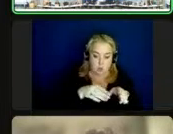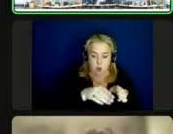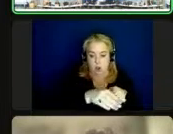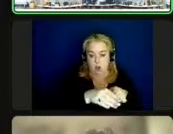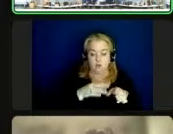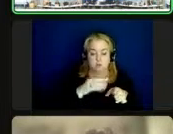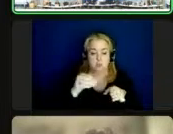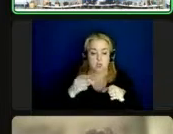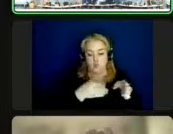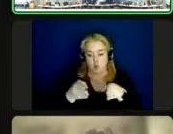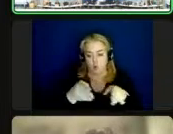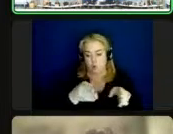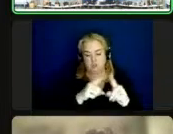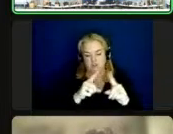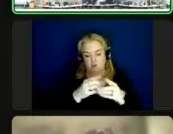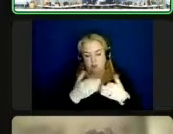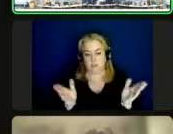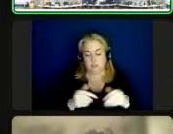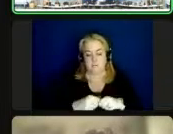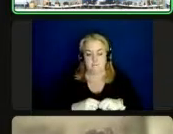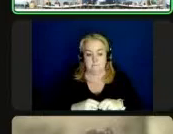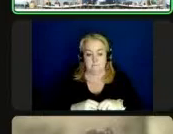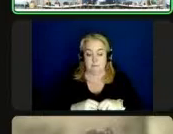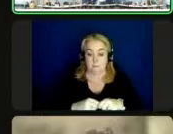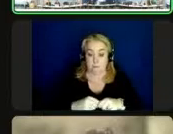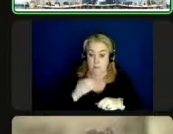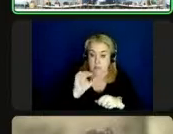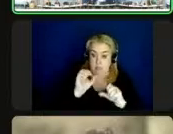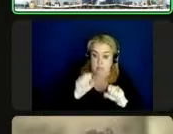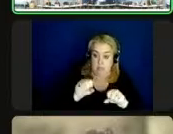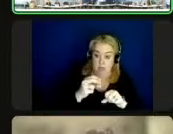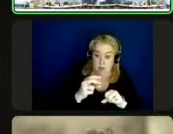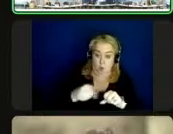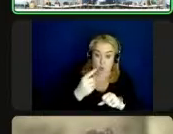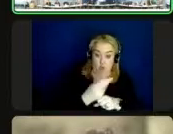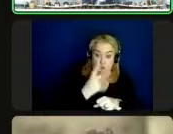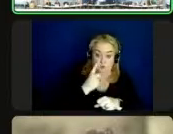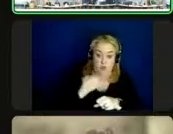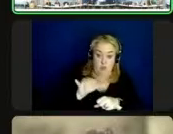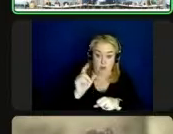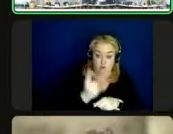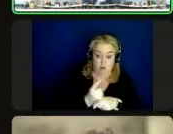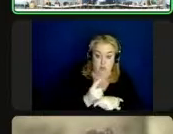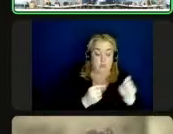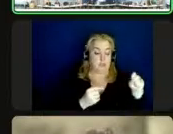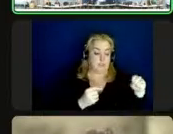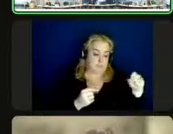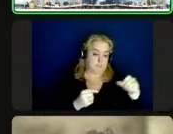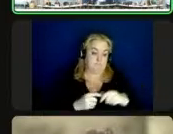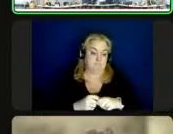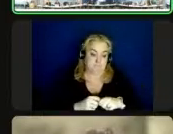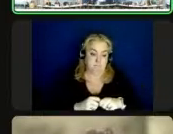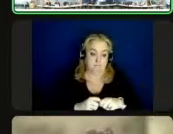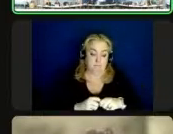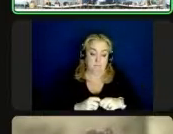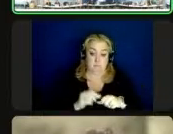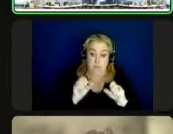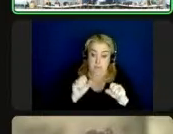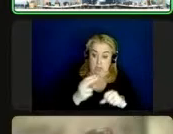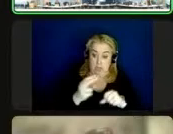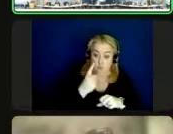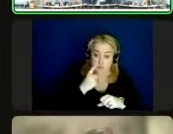PROJECTS THAT INCLUDE